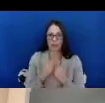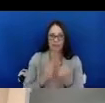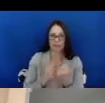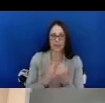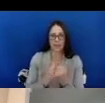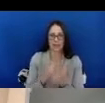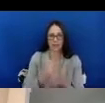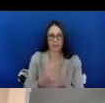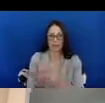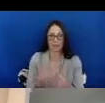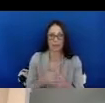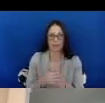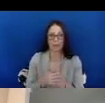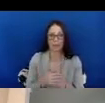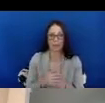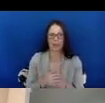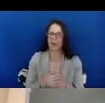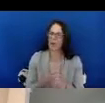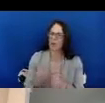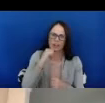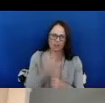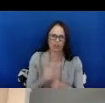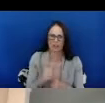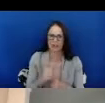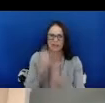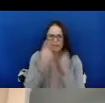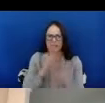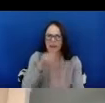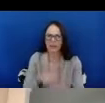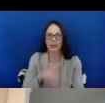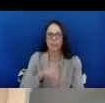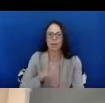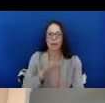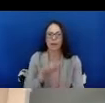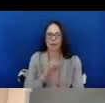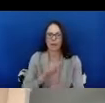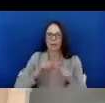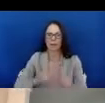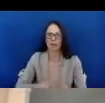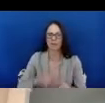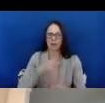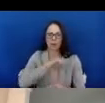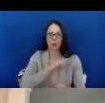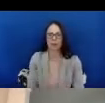16:00:27 And we should not factor in medical care based on quality of life and Joseph Rimando